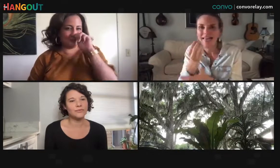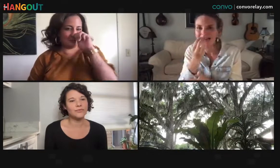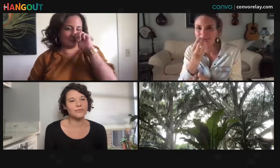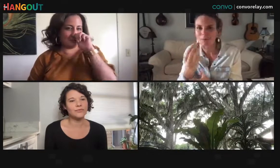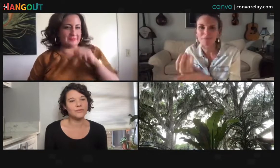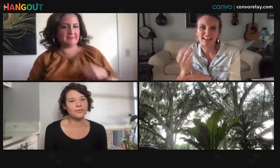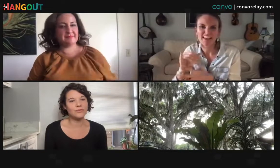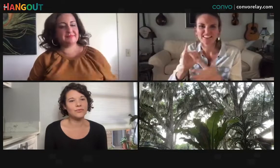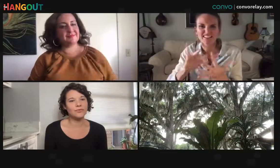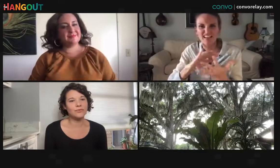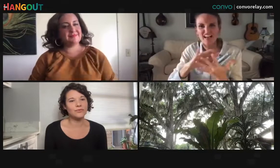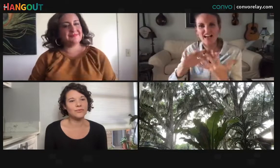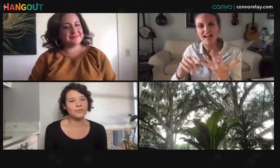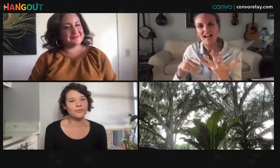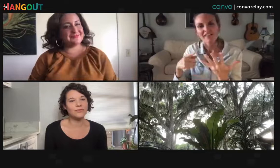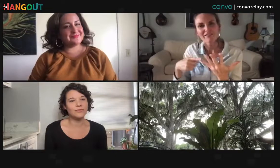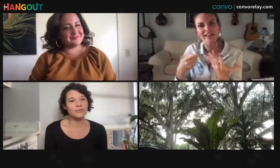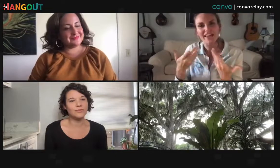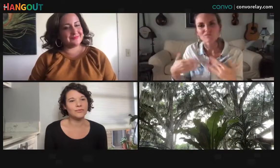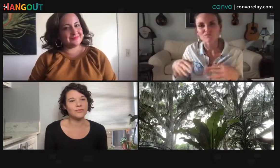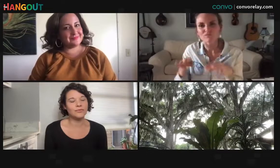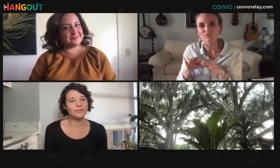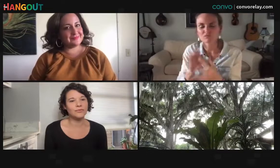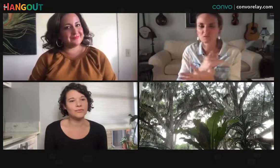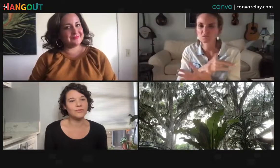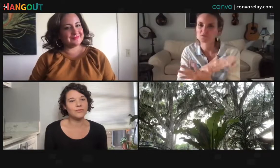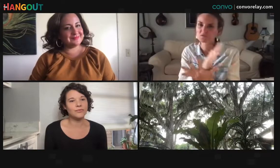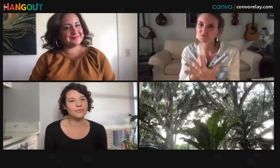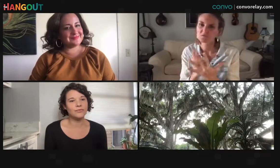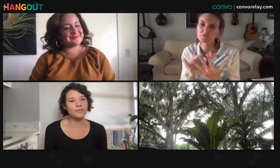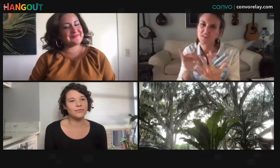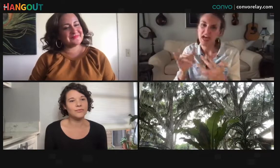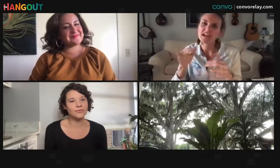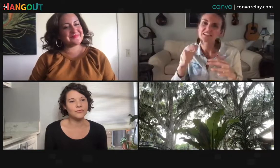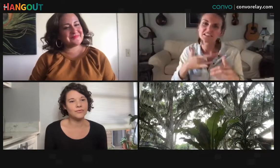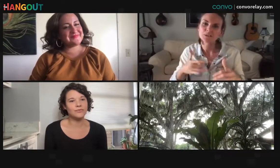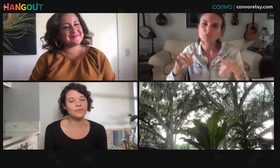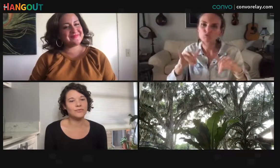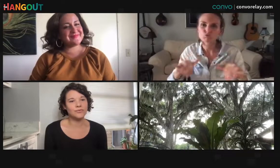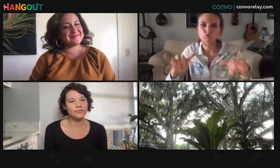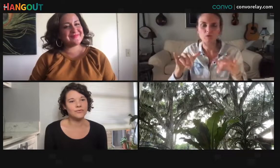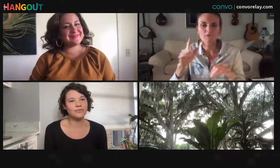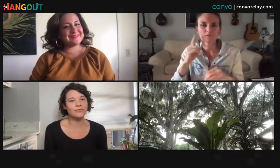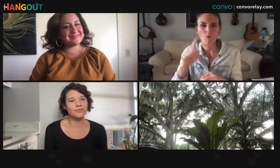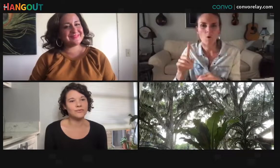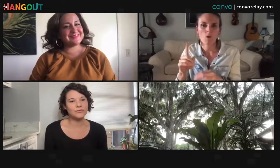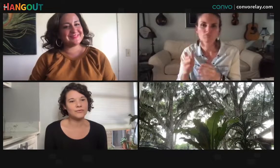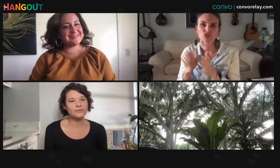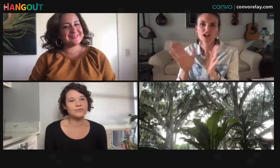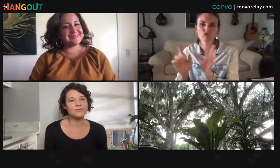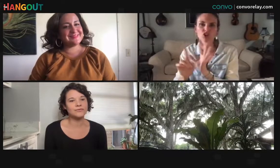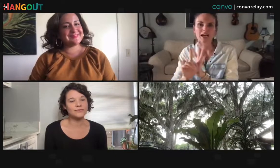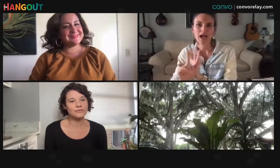and talk about edible plants that we may have identified in the space we're in and then we close our session and so that's usually